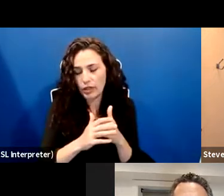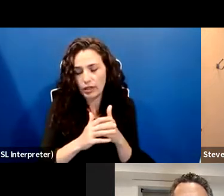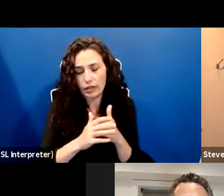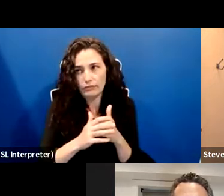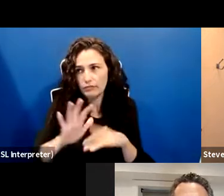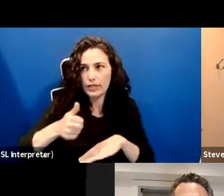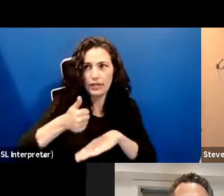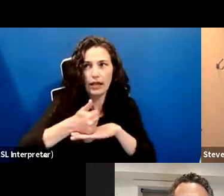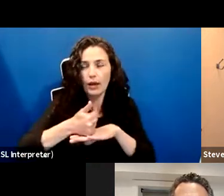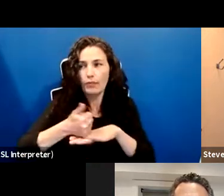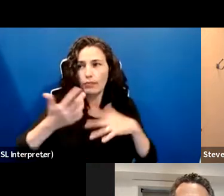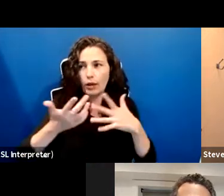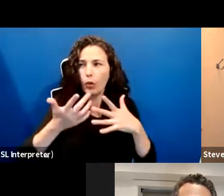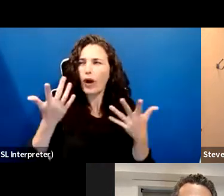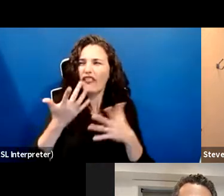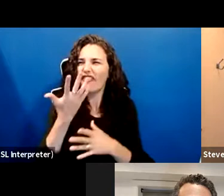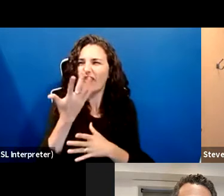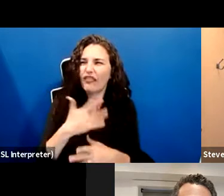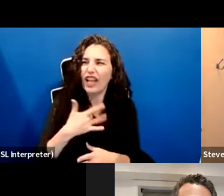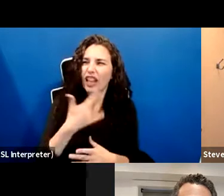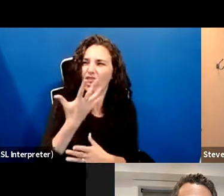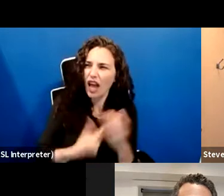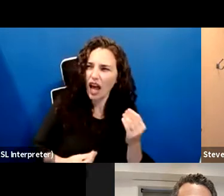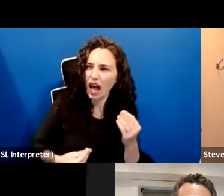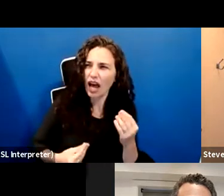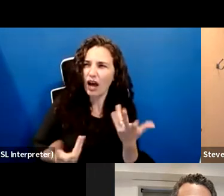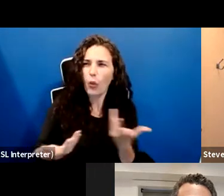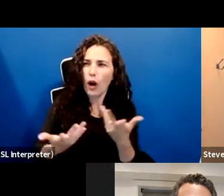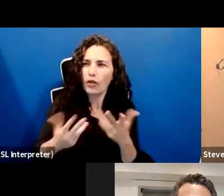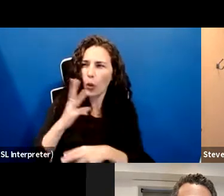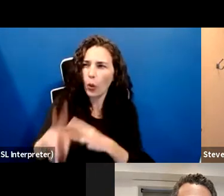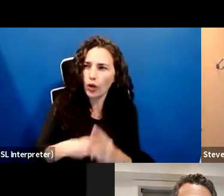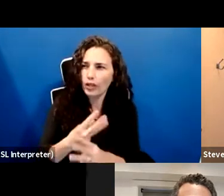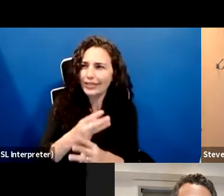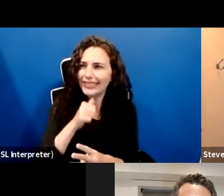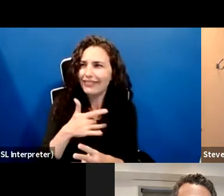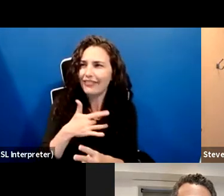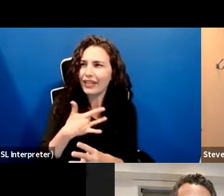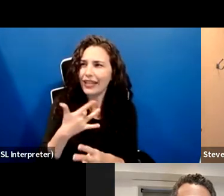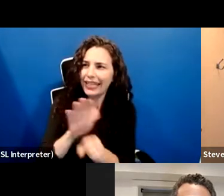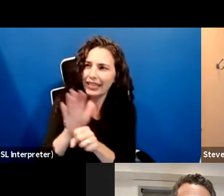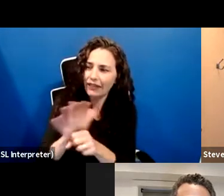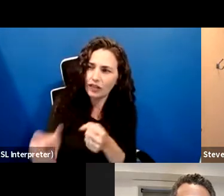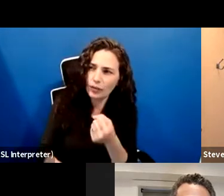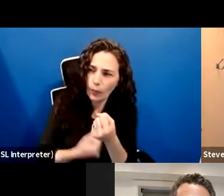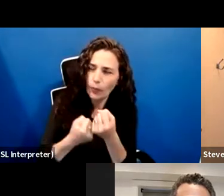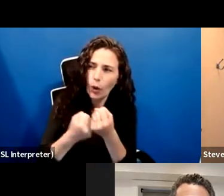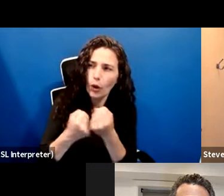you know, the sense of community and sense of support. So her family really exemplify what she was looking for,